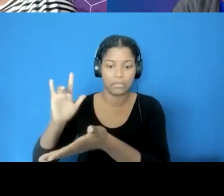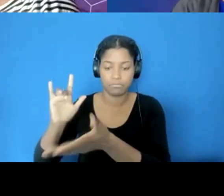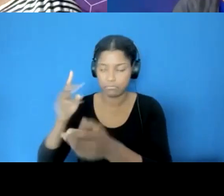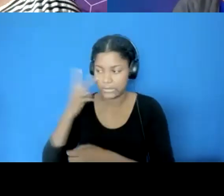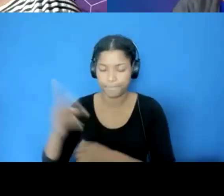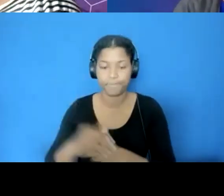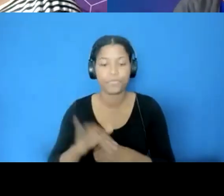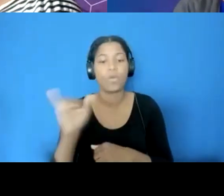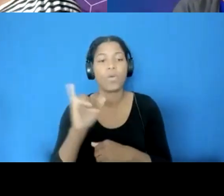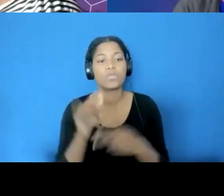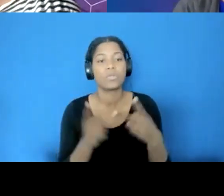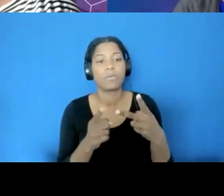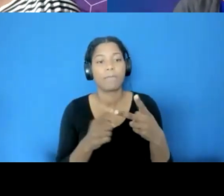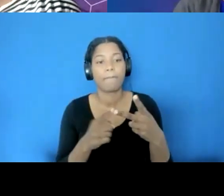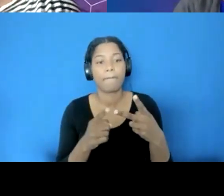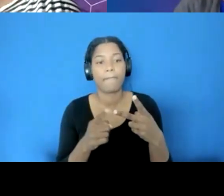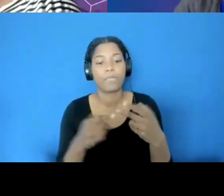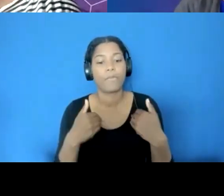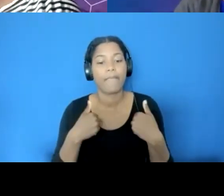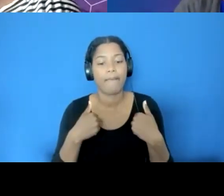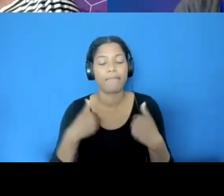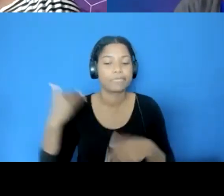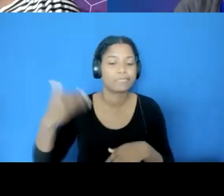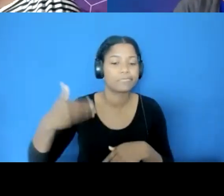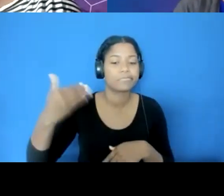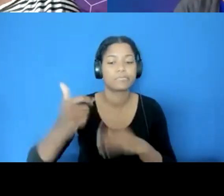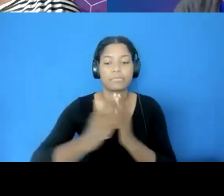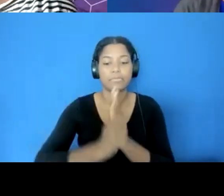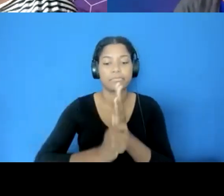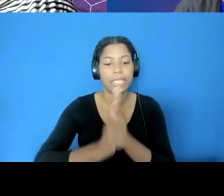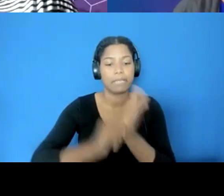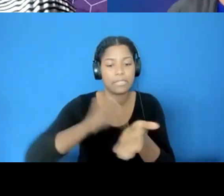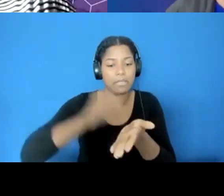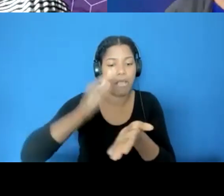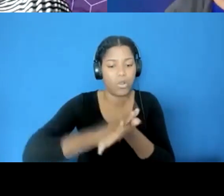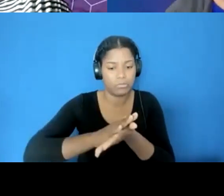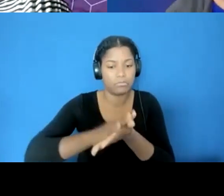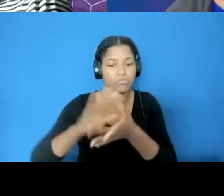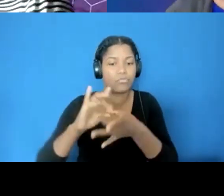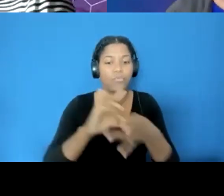And then we also have a Frequently Asked Questions document related to the PAPP Guide